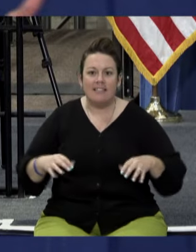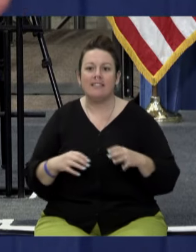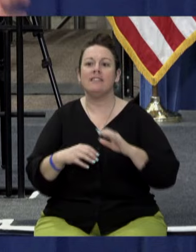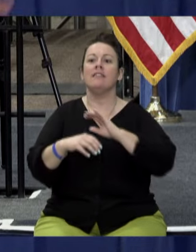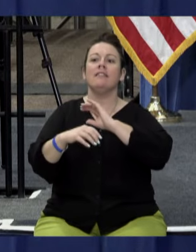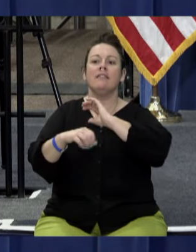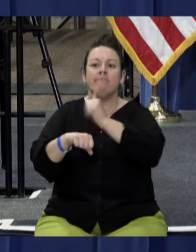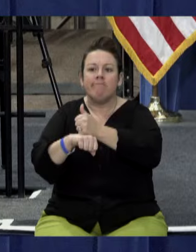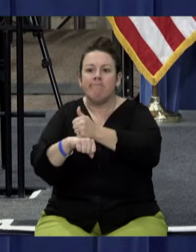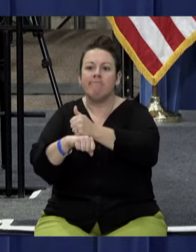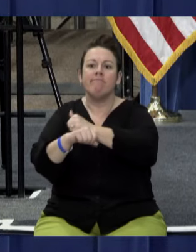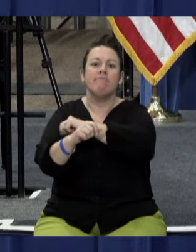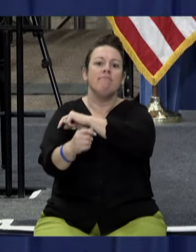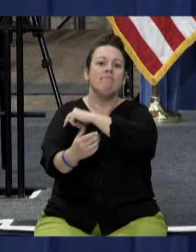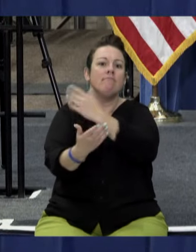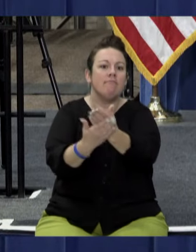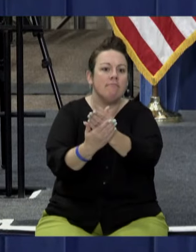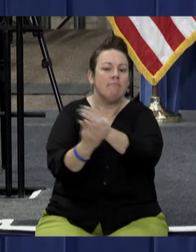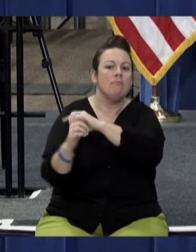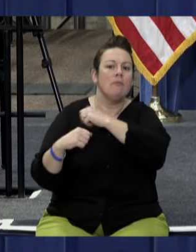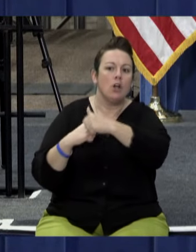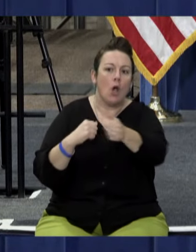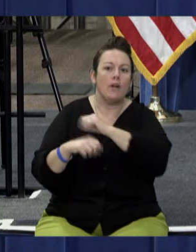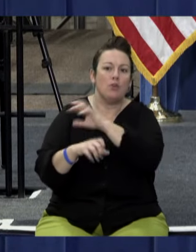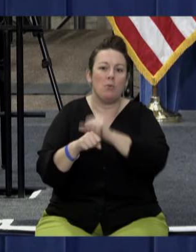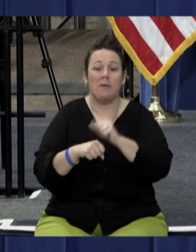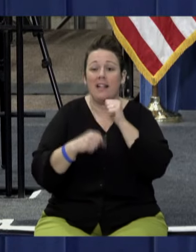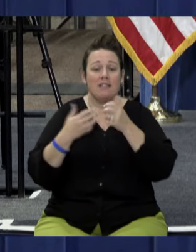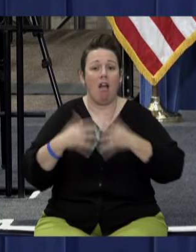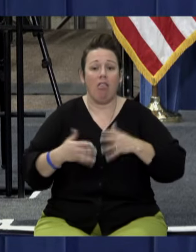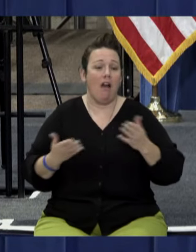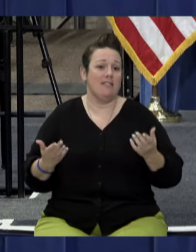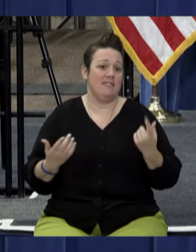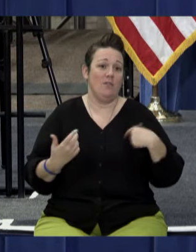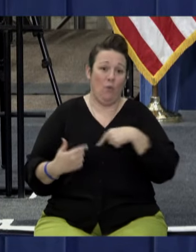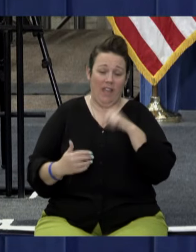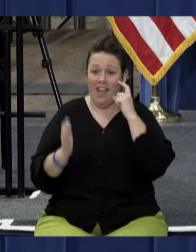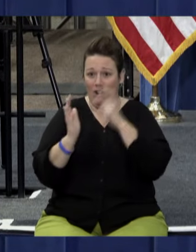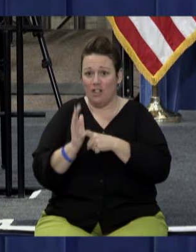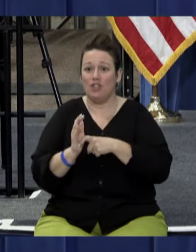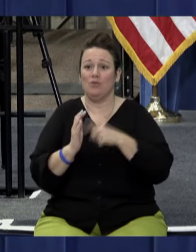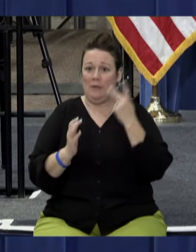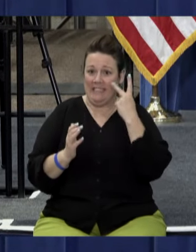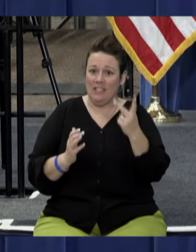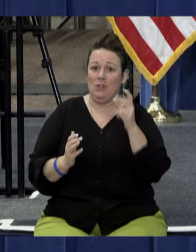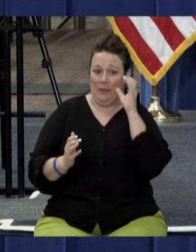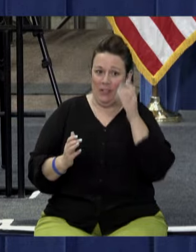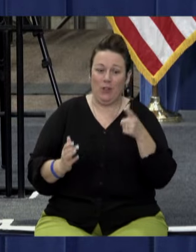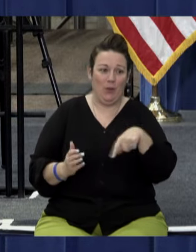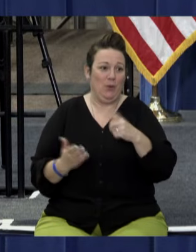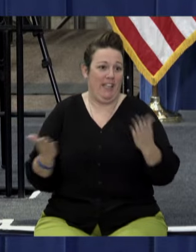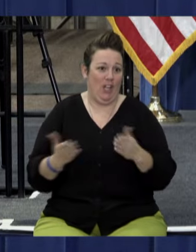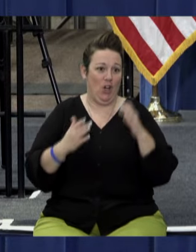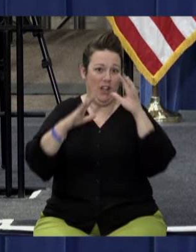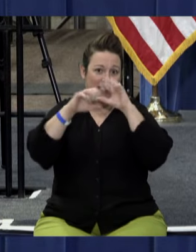is not lost on this administration and not lost where we have. And that's why I'm so glad that this month we've put one thing together first, and that is put the